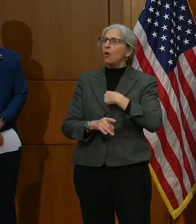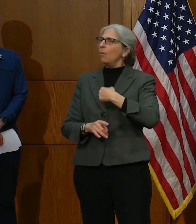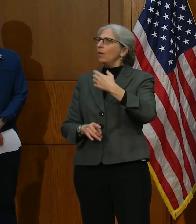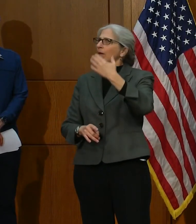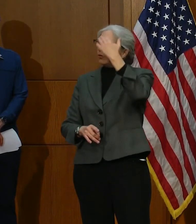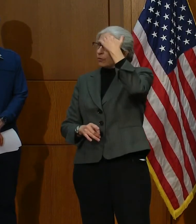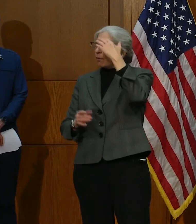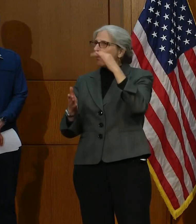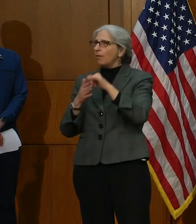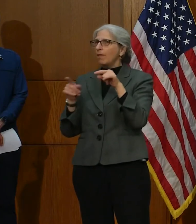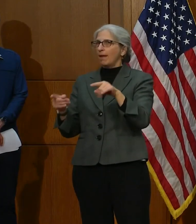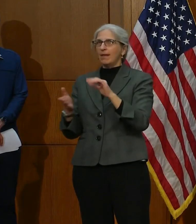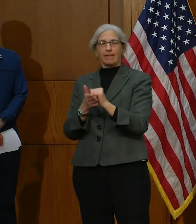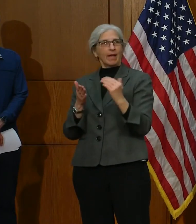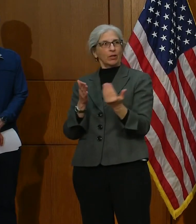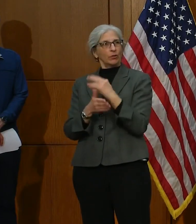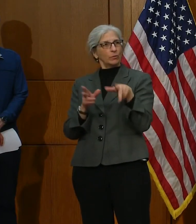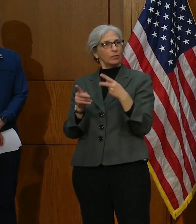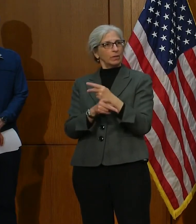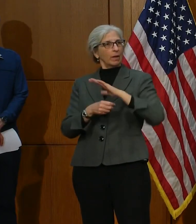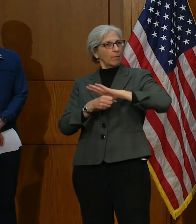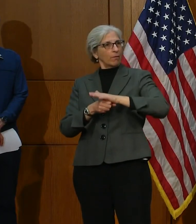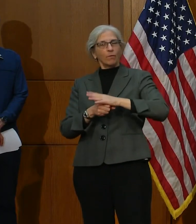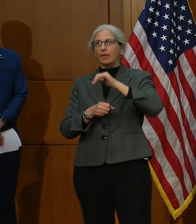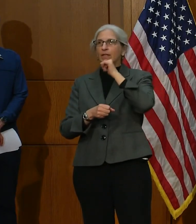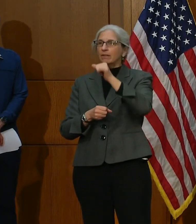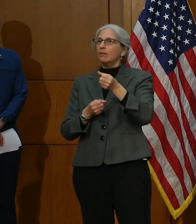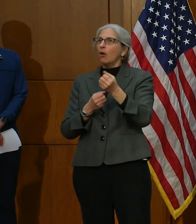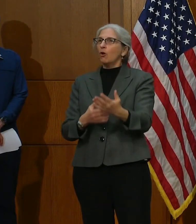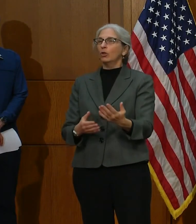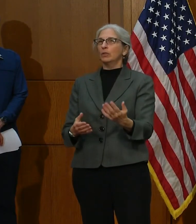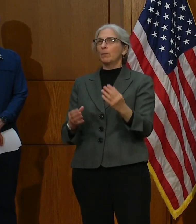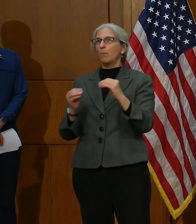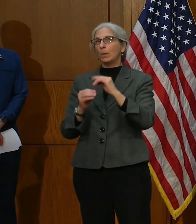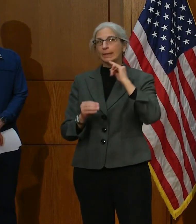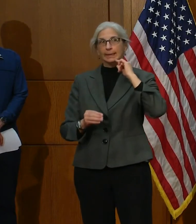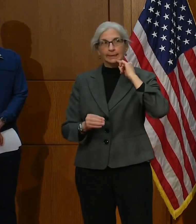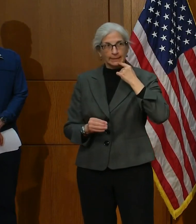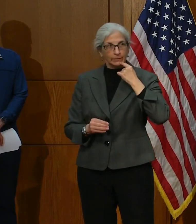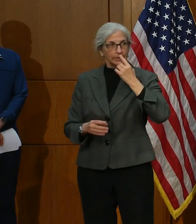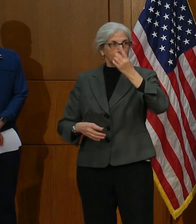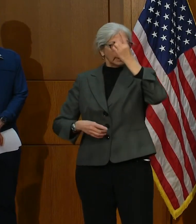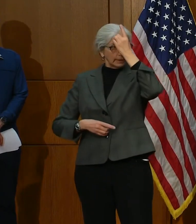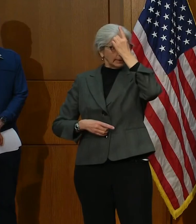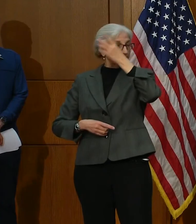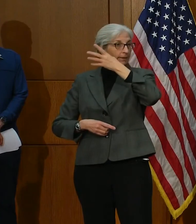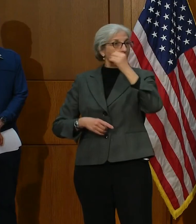ABOUT THESE VARIANTS AT THIS POINT IS THAT THEY ARE NOT CAUSING ANY MORE SEVERE DISEASE